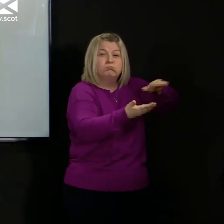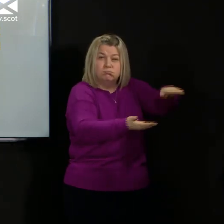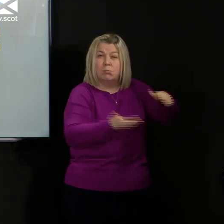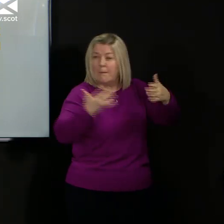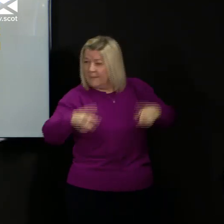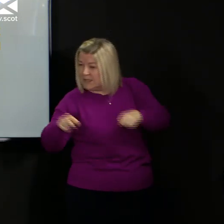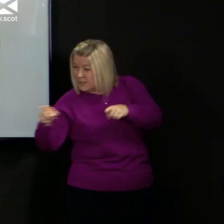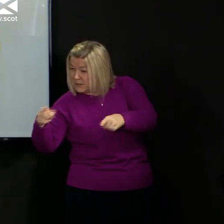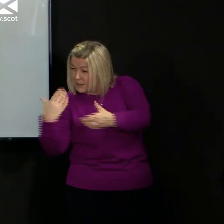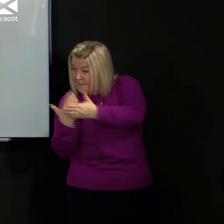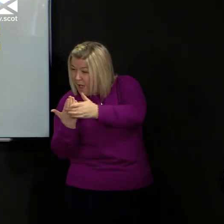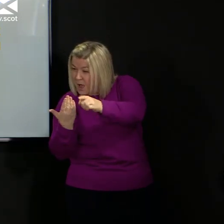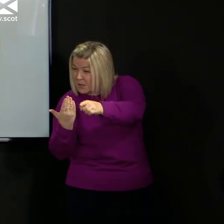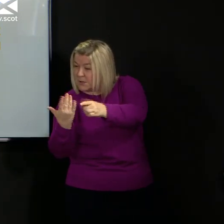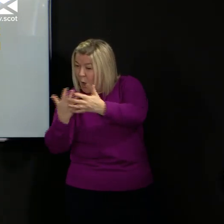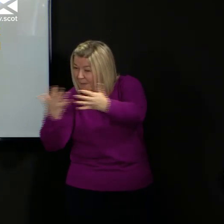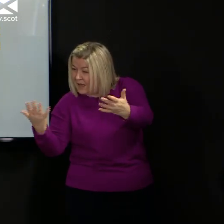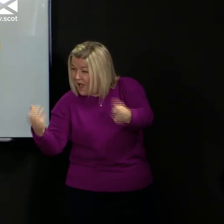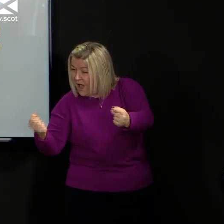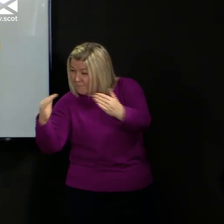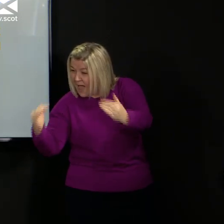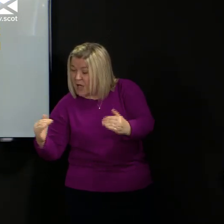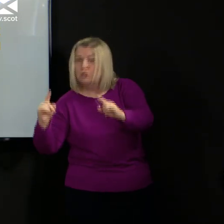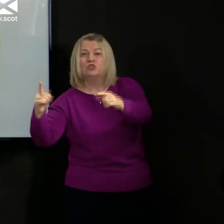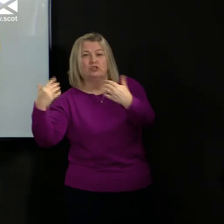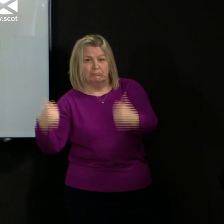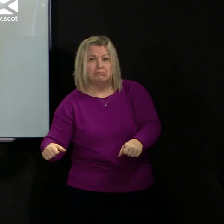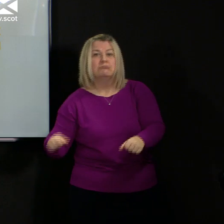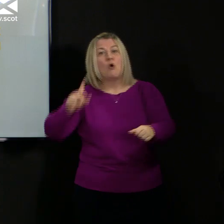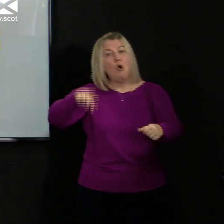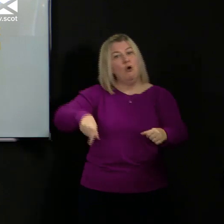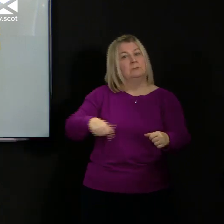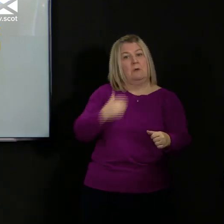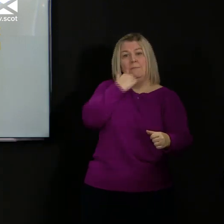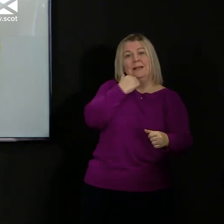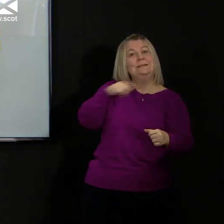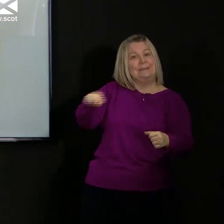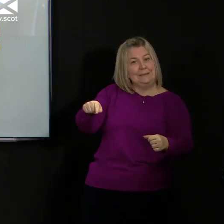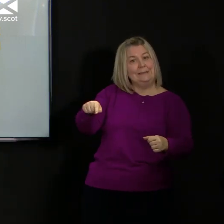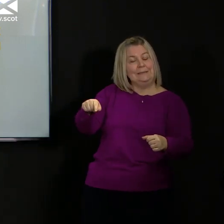against demand to make sure that the orders that we are placing will meet the demand that